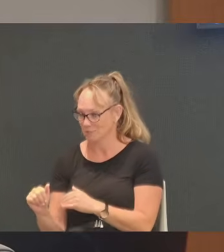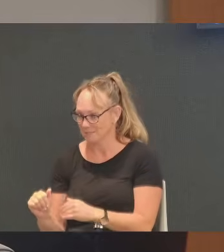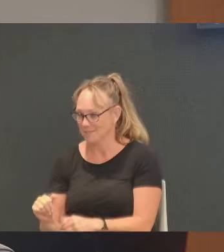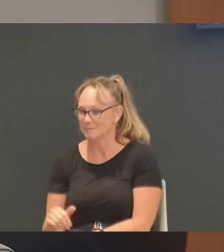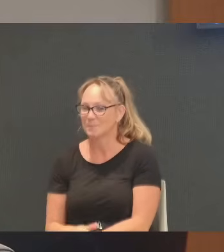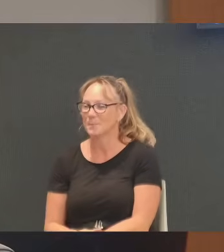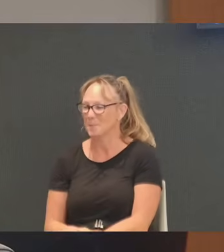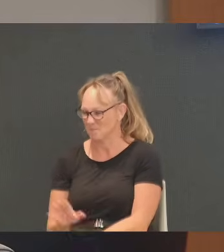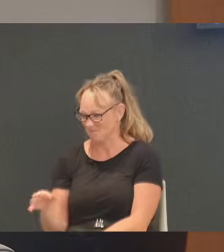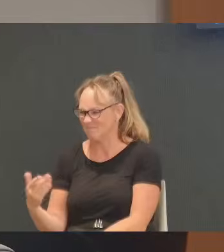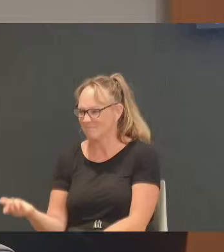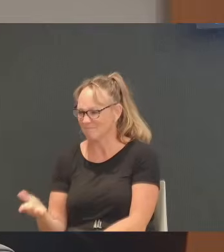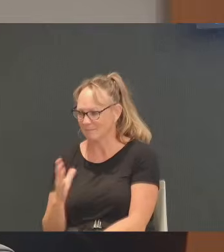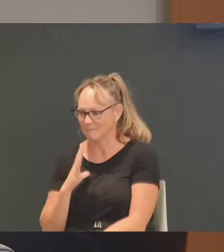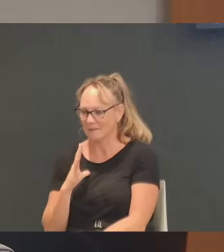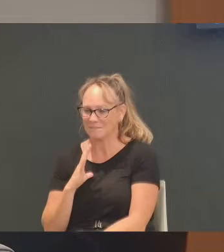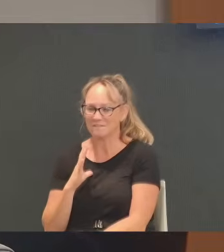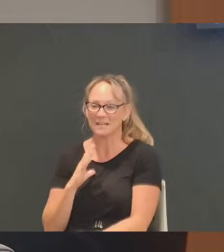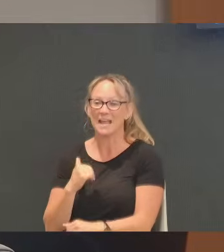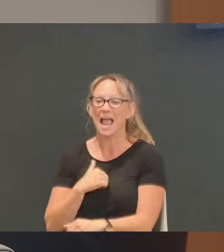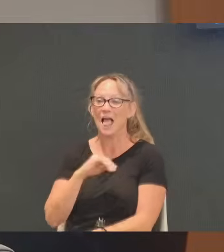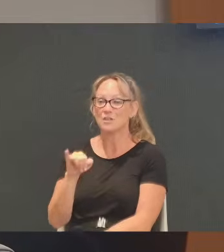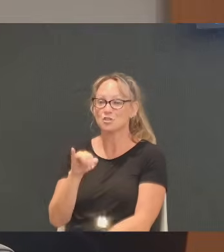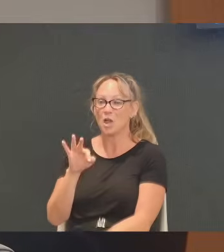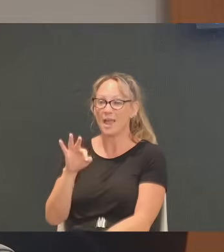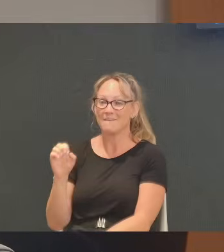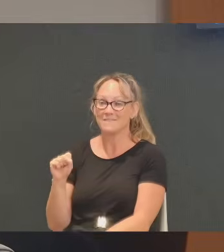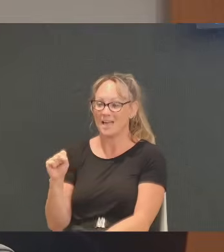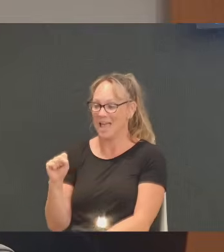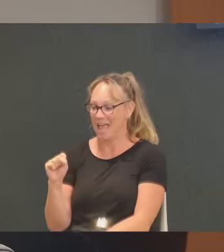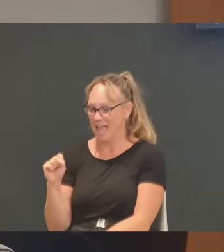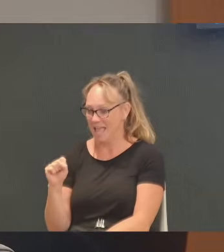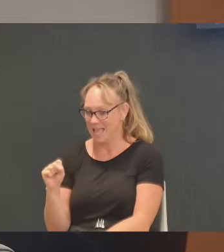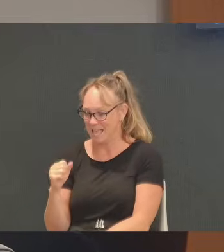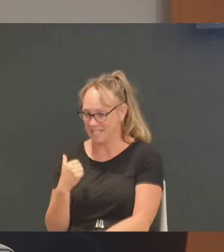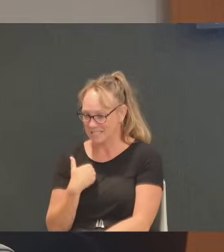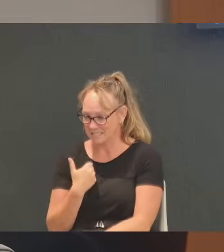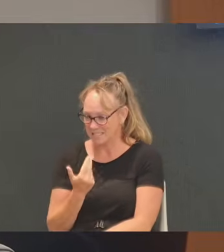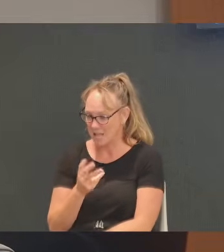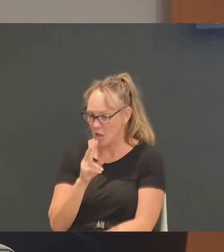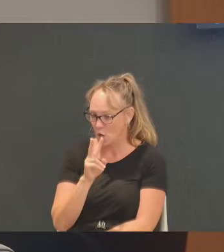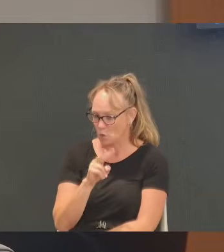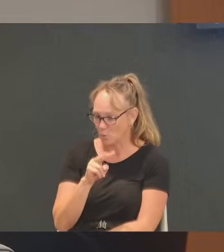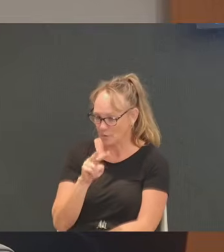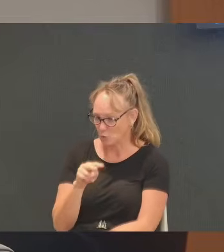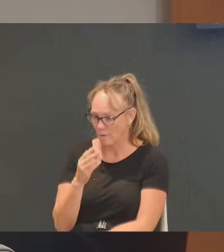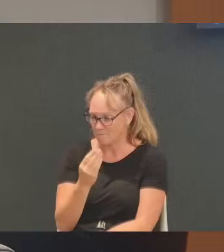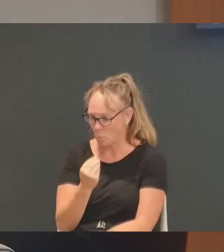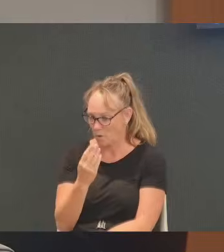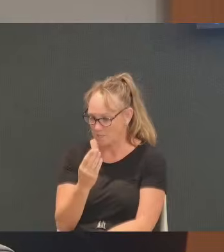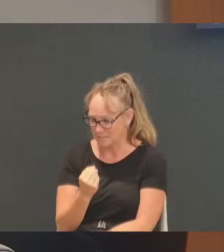to JFS Commissioners. there are 14 for residential treatment services, two for substance abuse